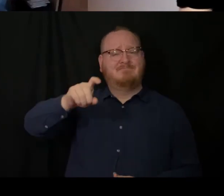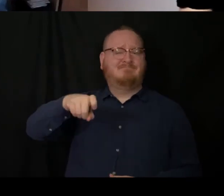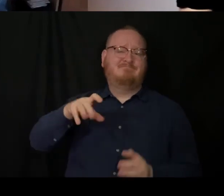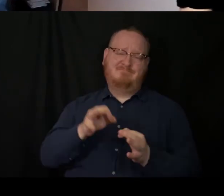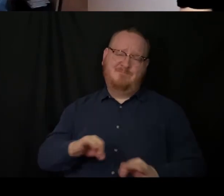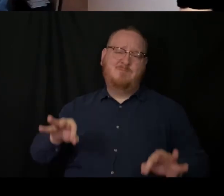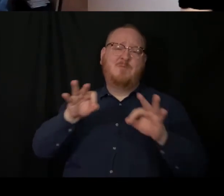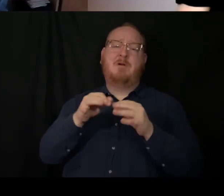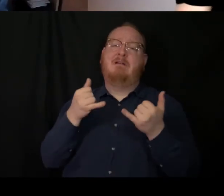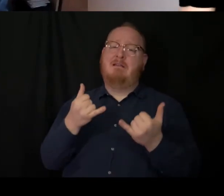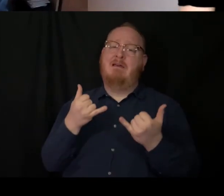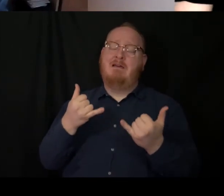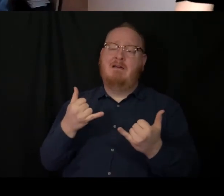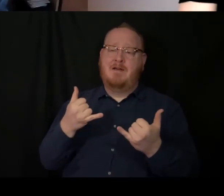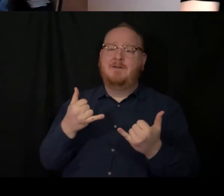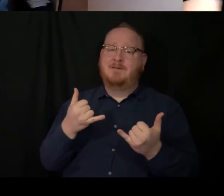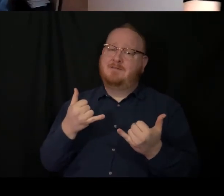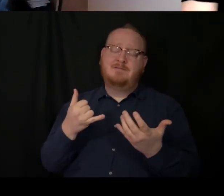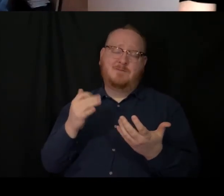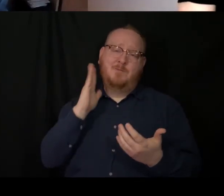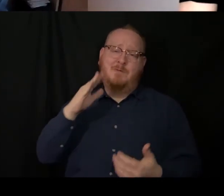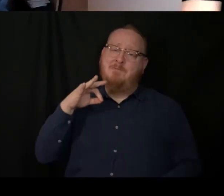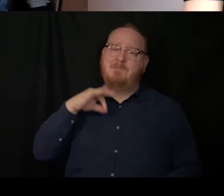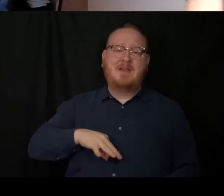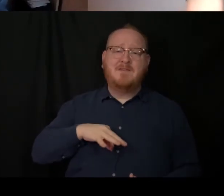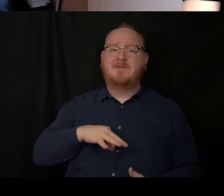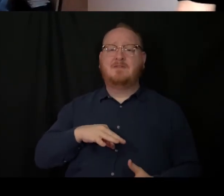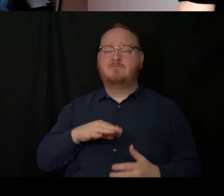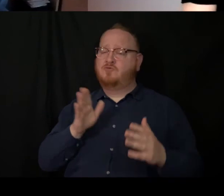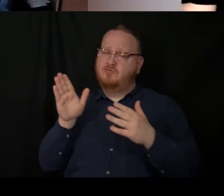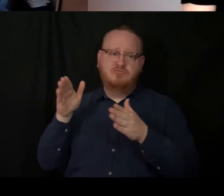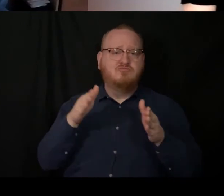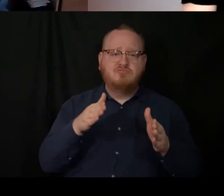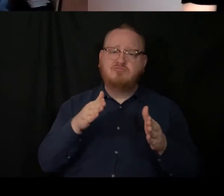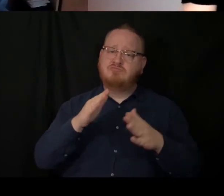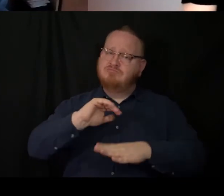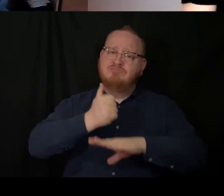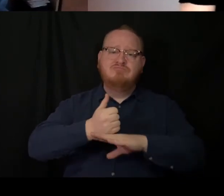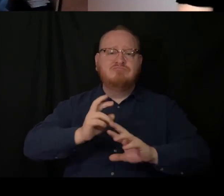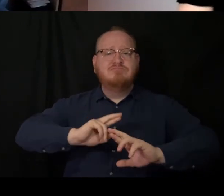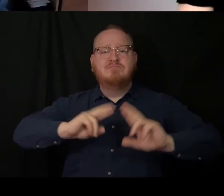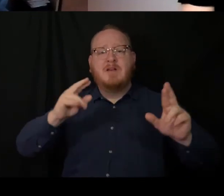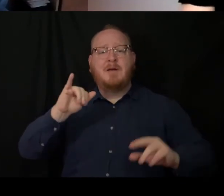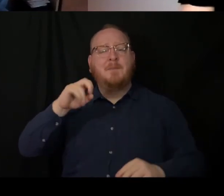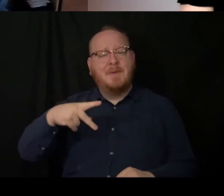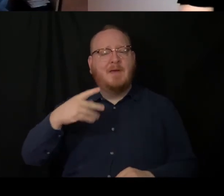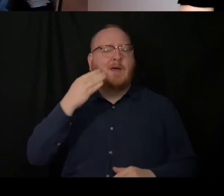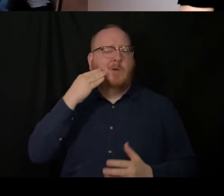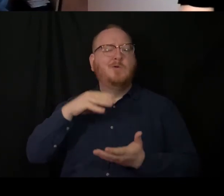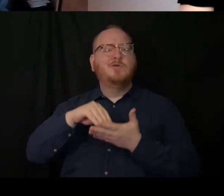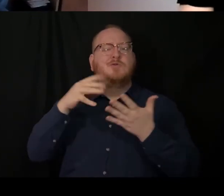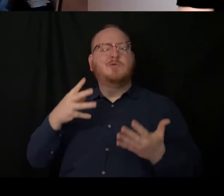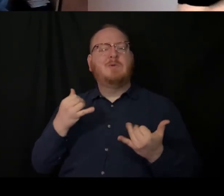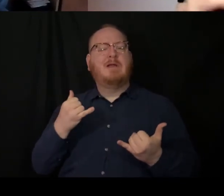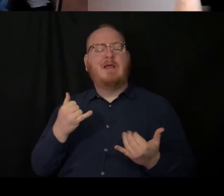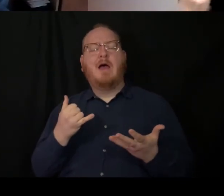we will, you know, help them to get them in the right place for for their student. I know there's a lot of anxiety out there. So we're just trying to